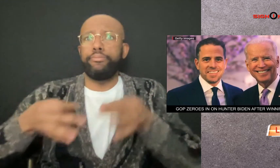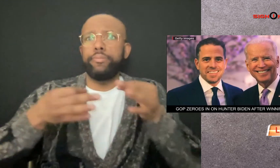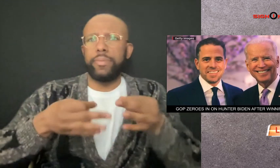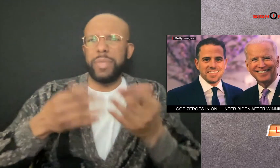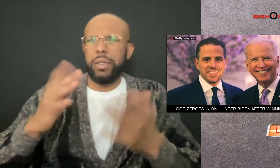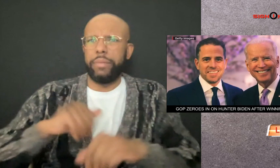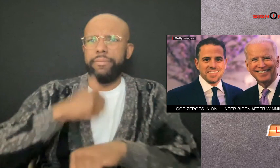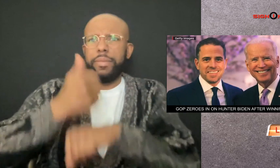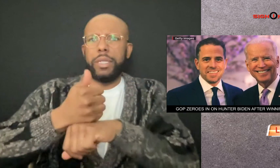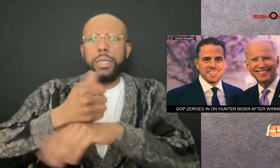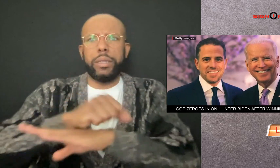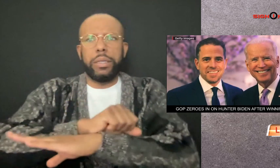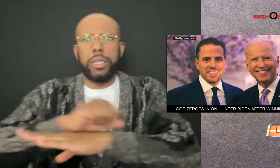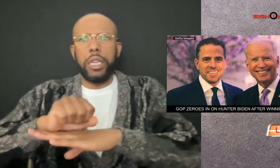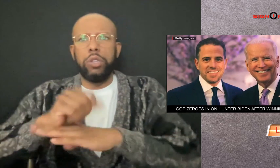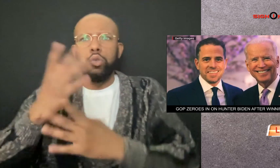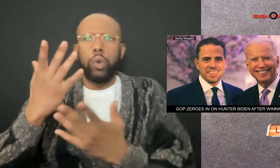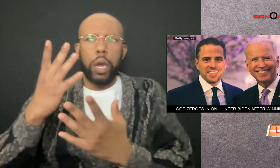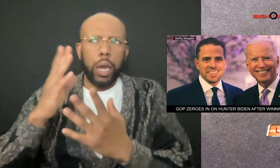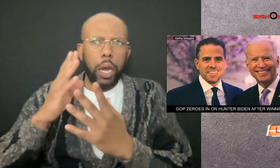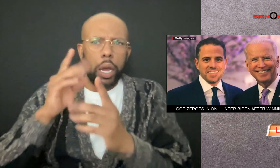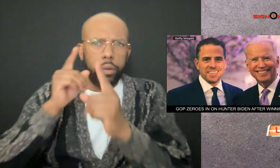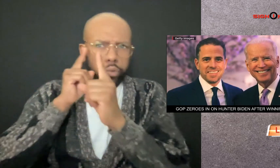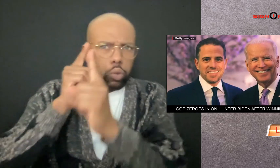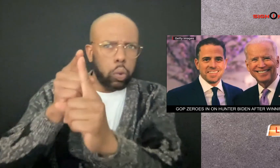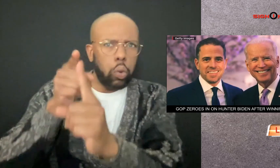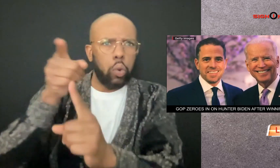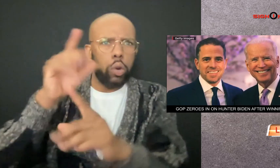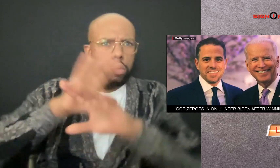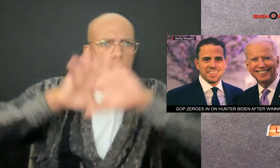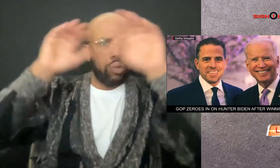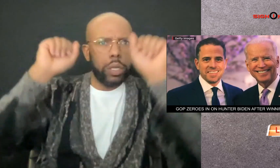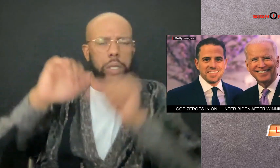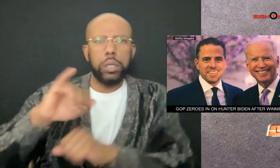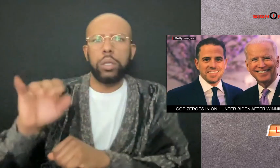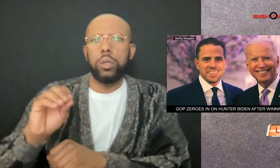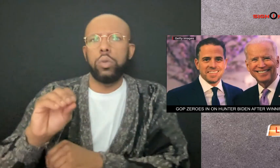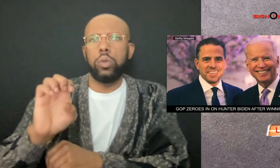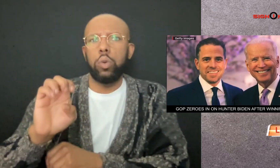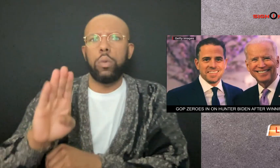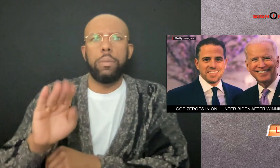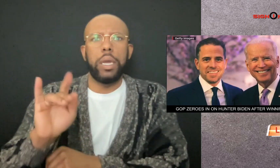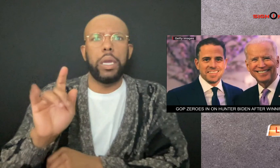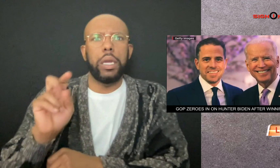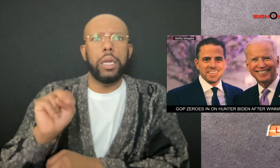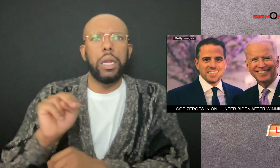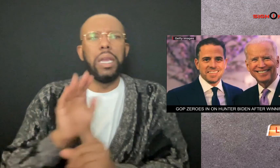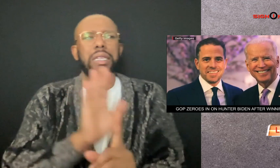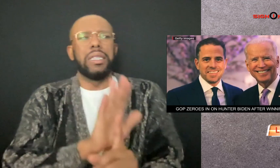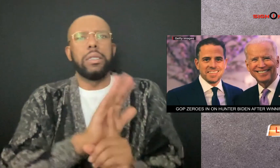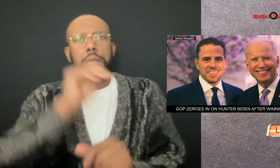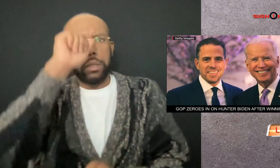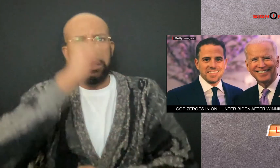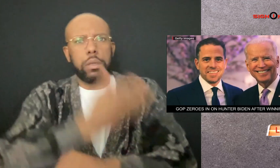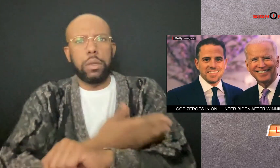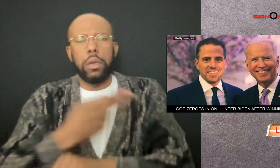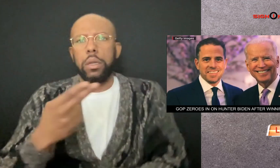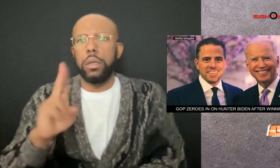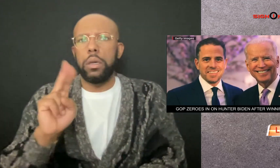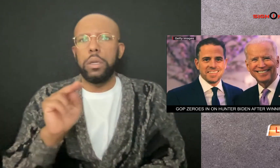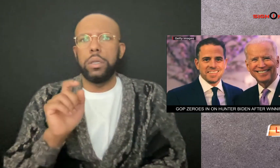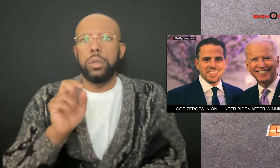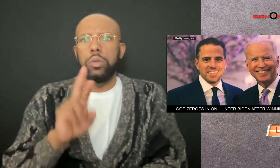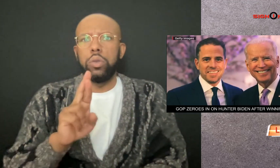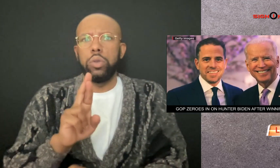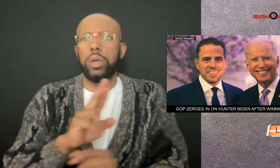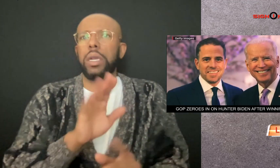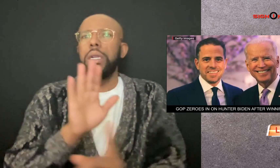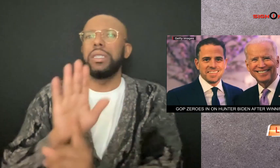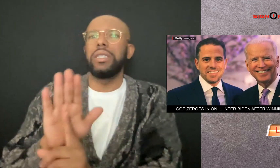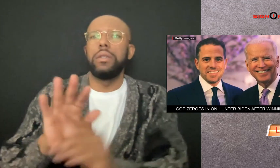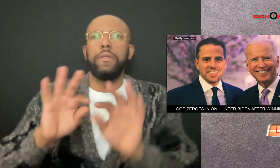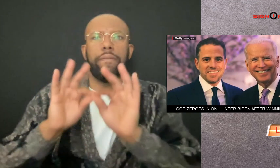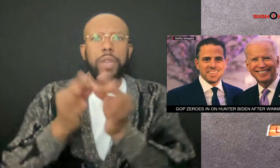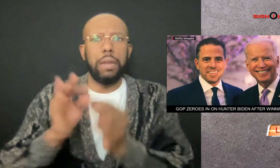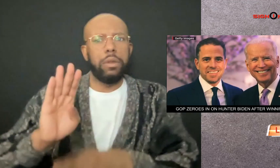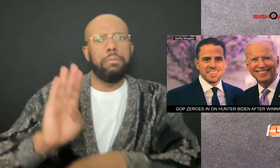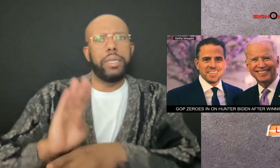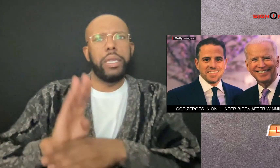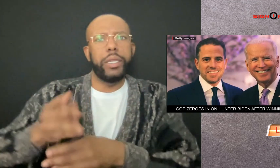stage to target president Joe Biden's son Hunter and the family's business dealings